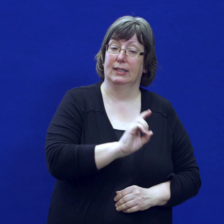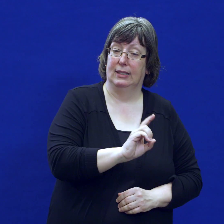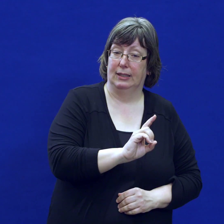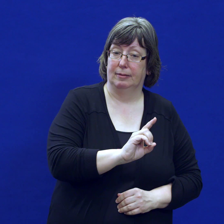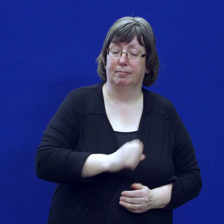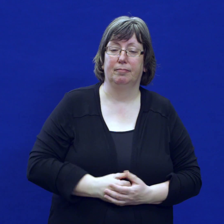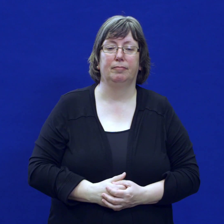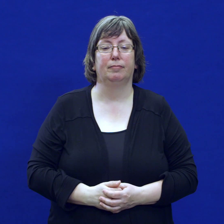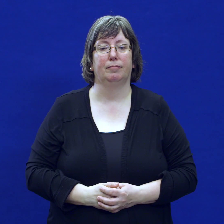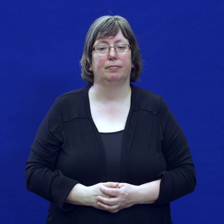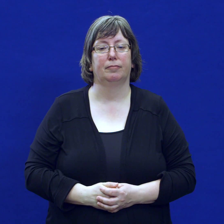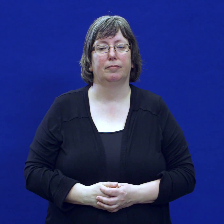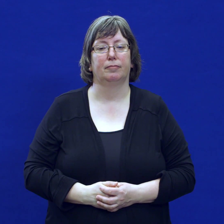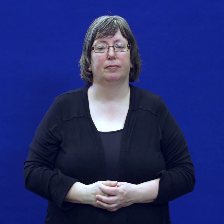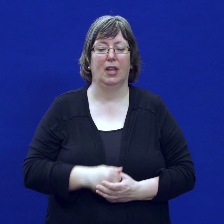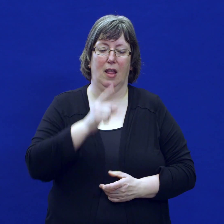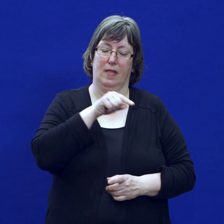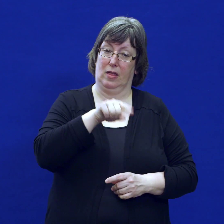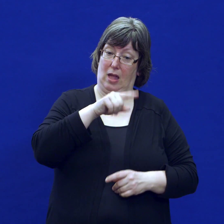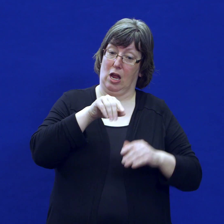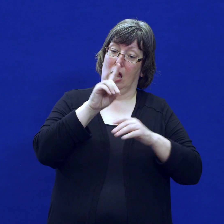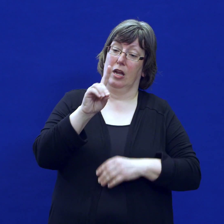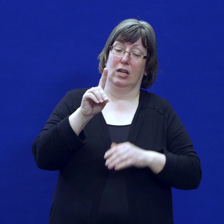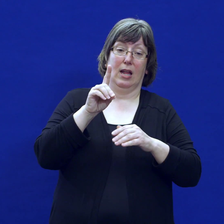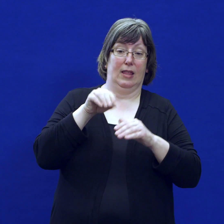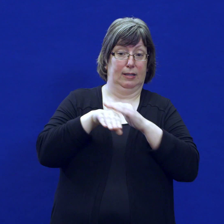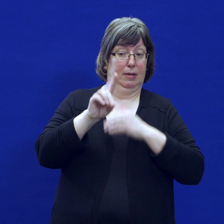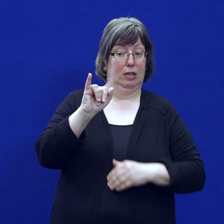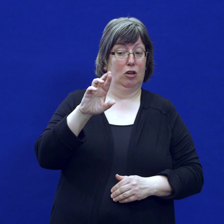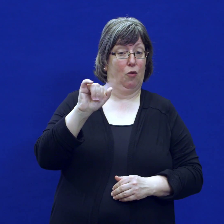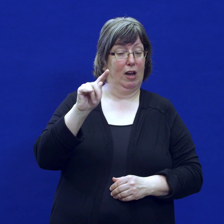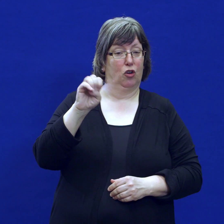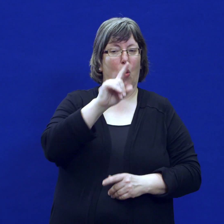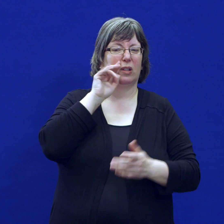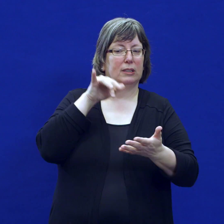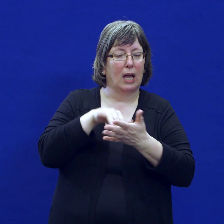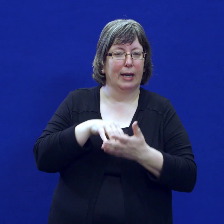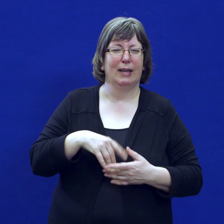and d. Identify and study issues of concern